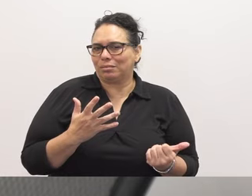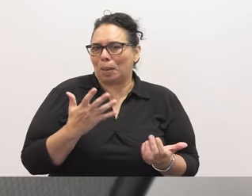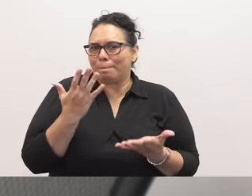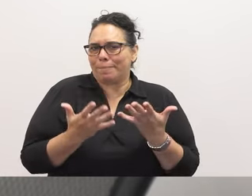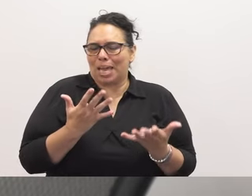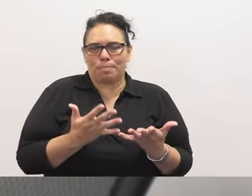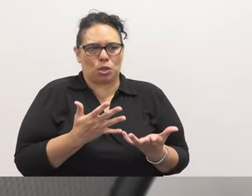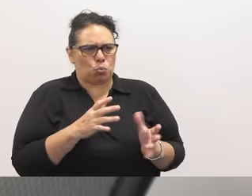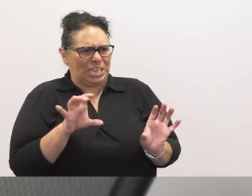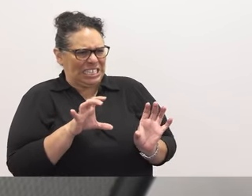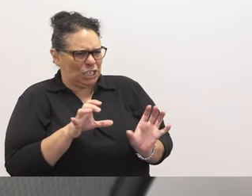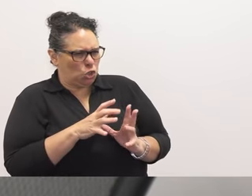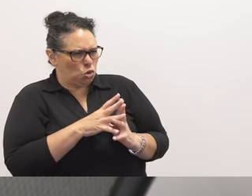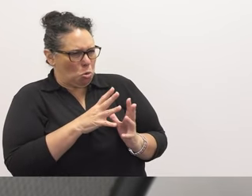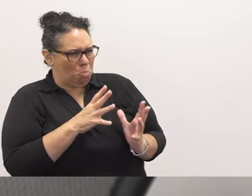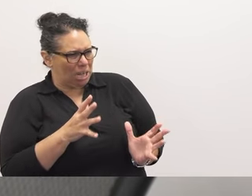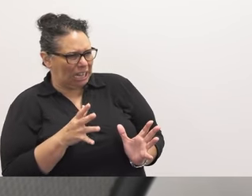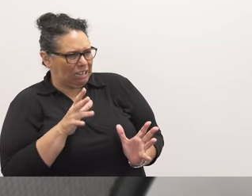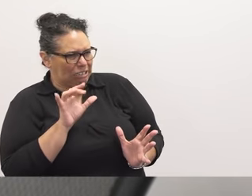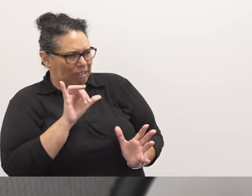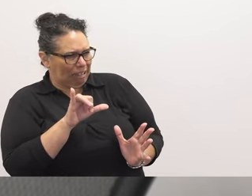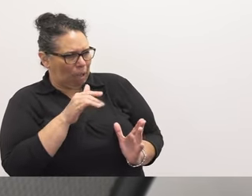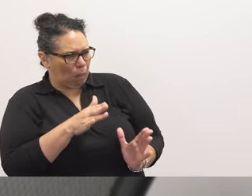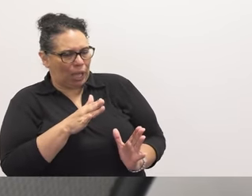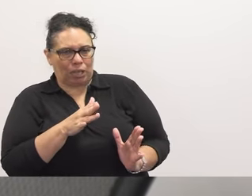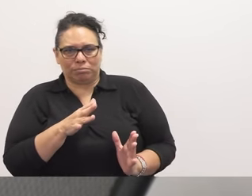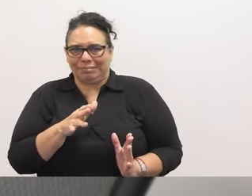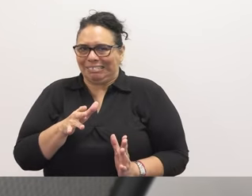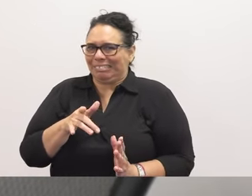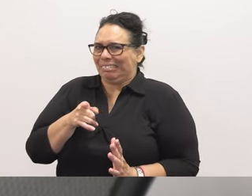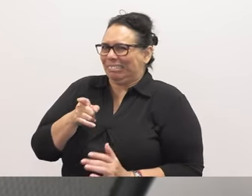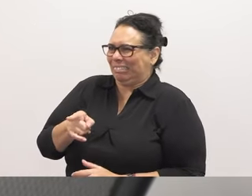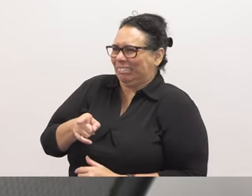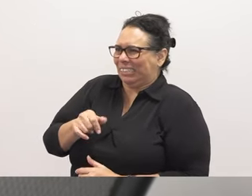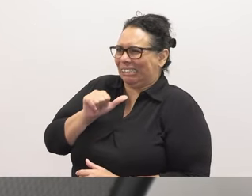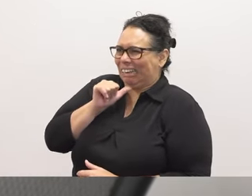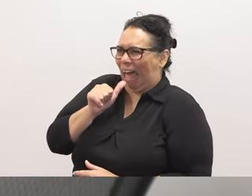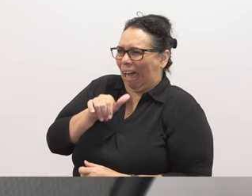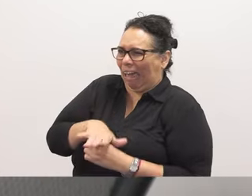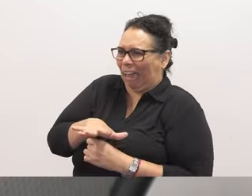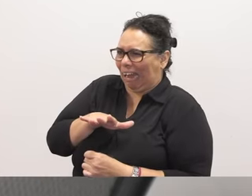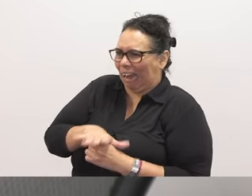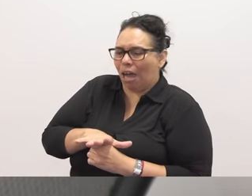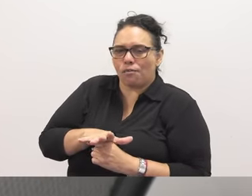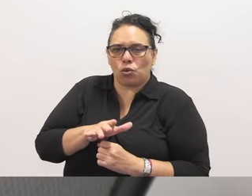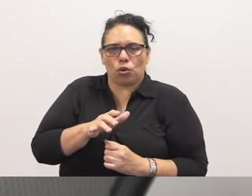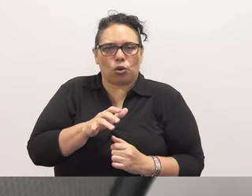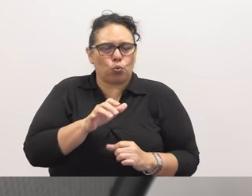Or maybe we didn't do enough too little in one way, and we're working on getting things just right.